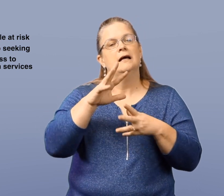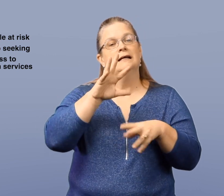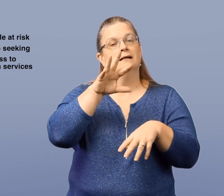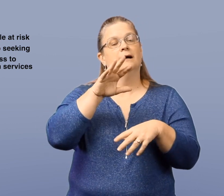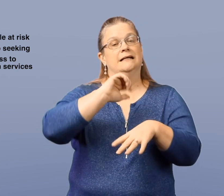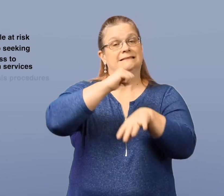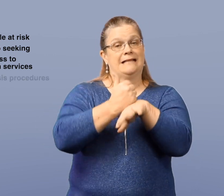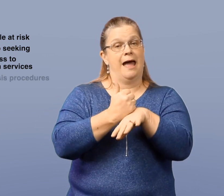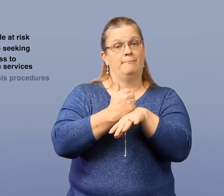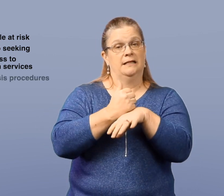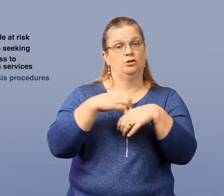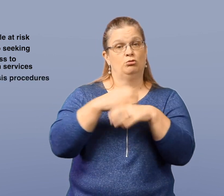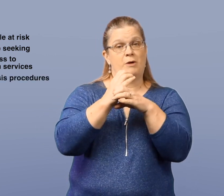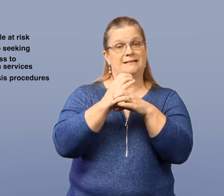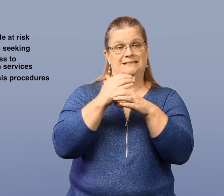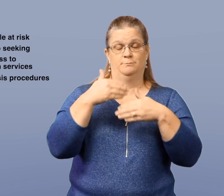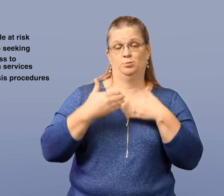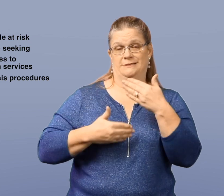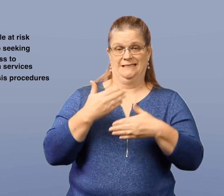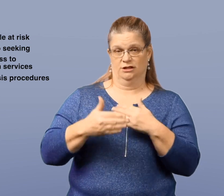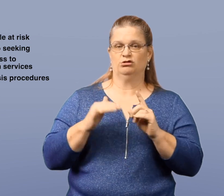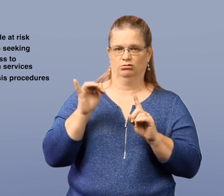Also, establishing a crisis procedure.